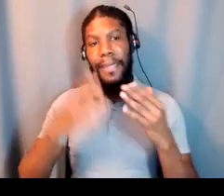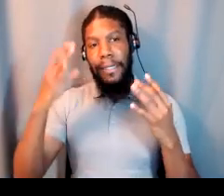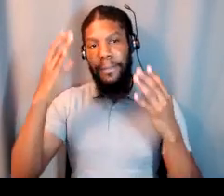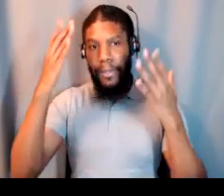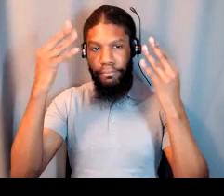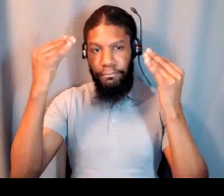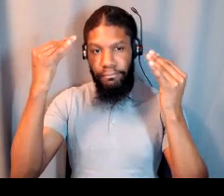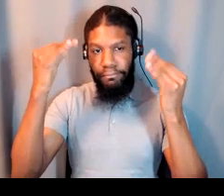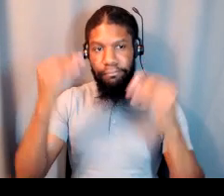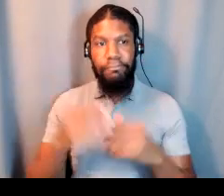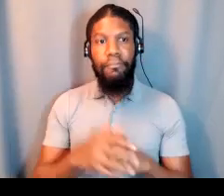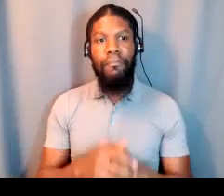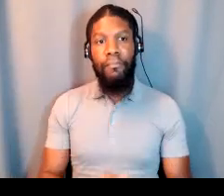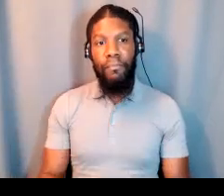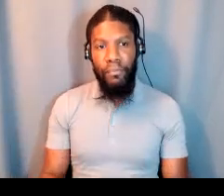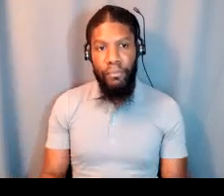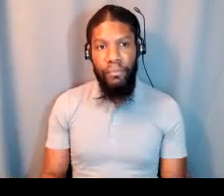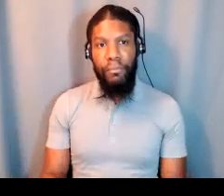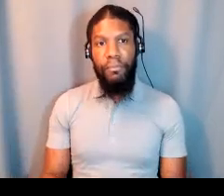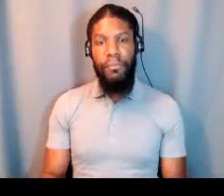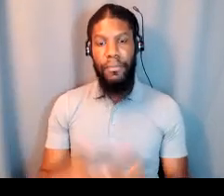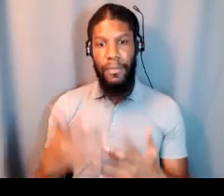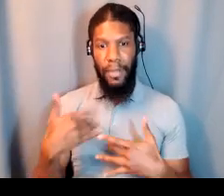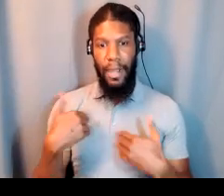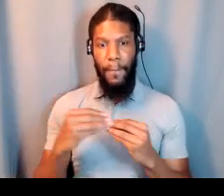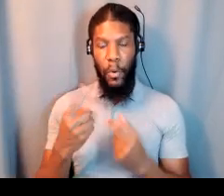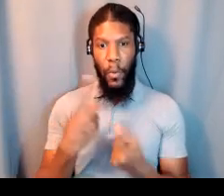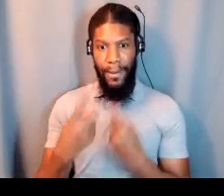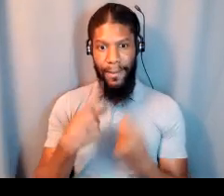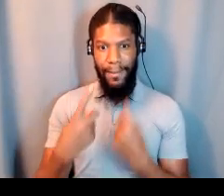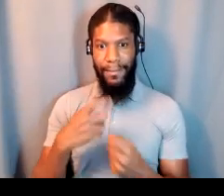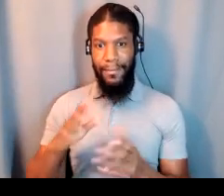I m left with more questions than answers, but I find questions often to be generative,